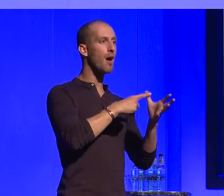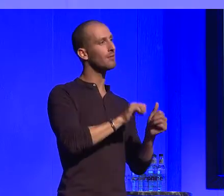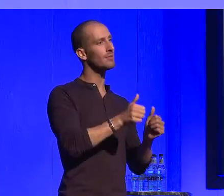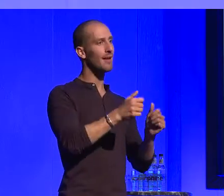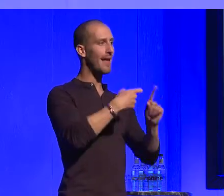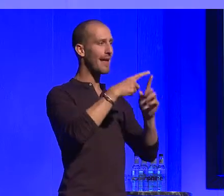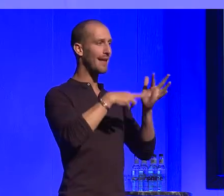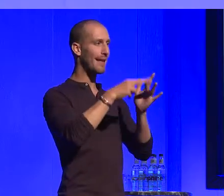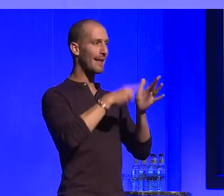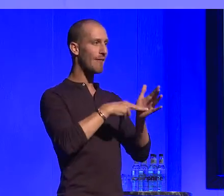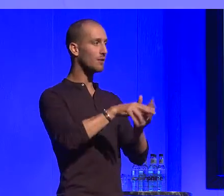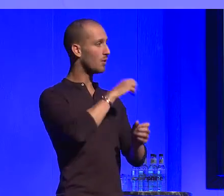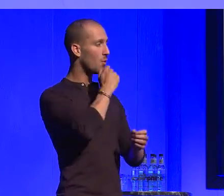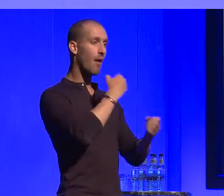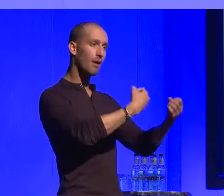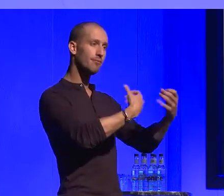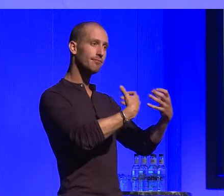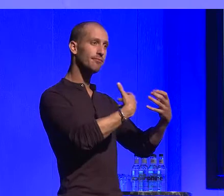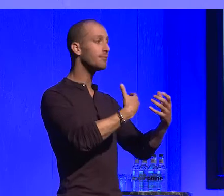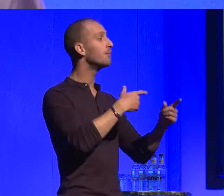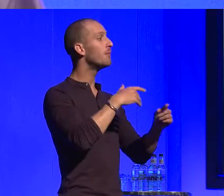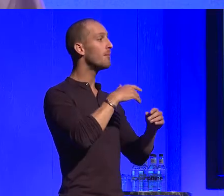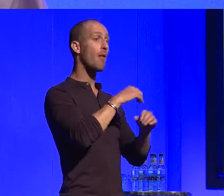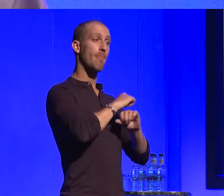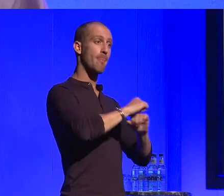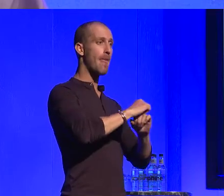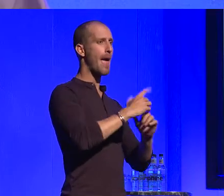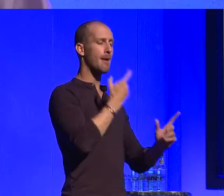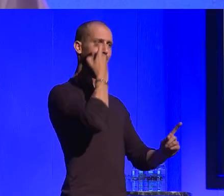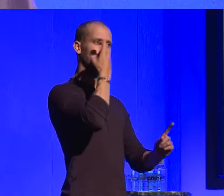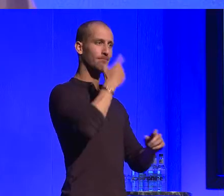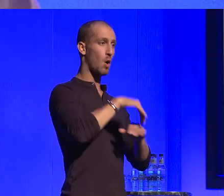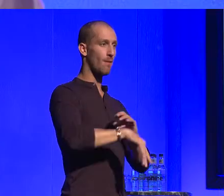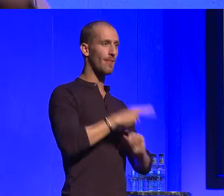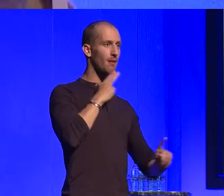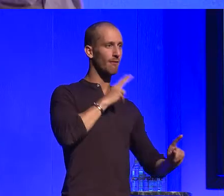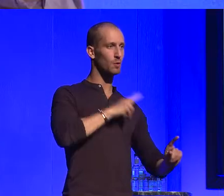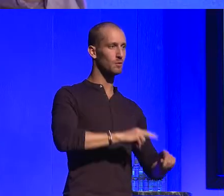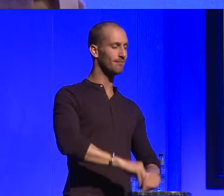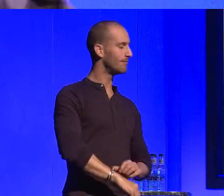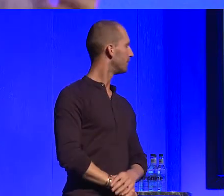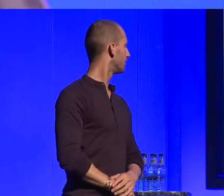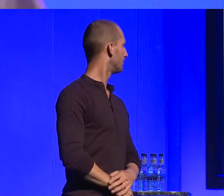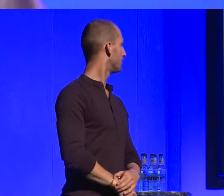on some of those conversations you had in your workshop today? Kevin: Yes, if I could start by saying thanks for the opportunity to do this.